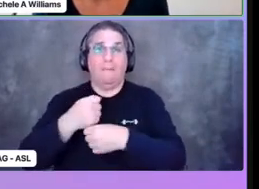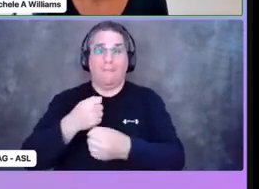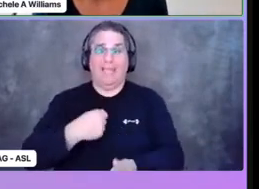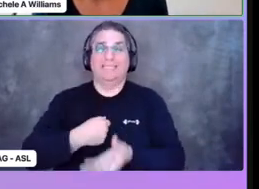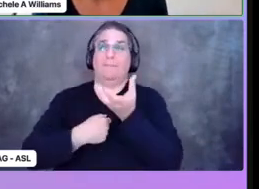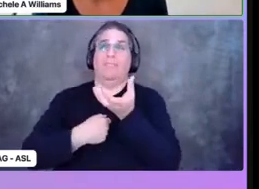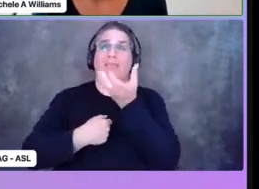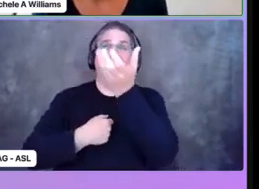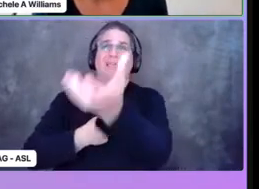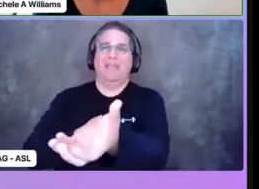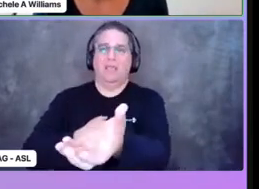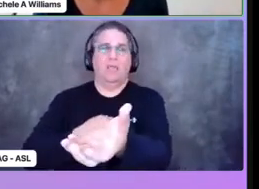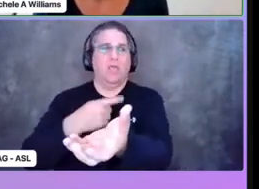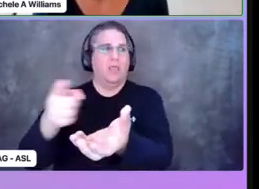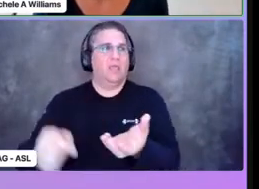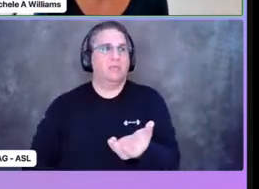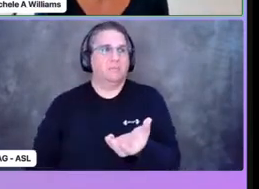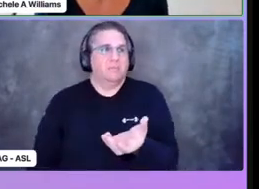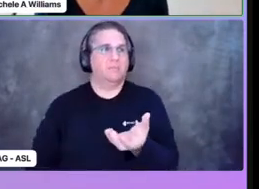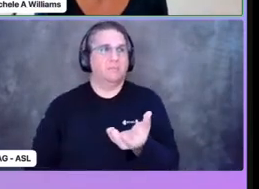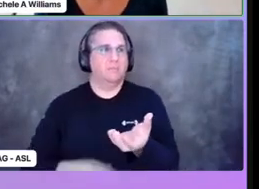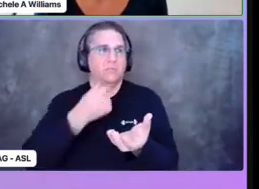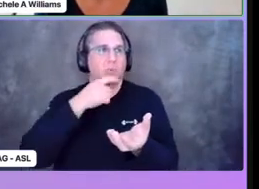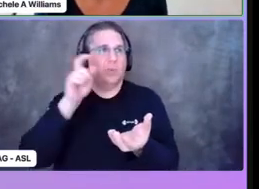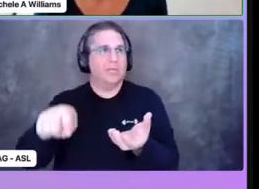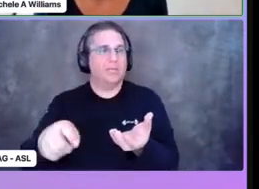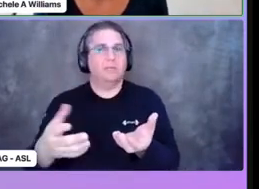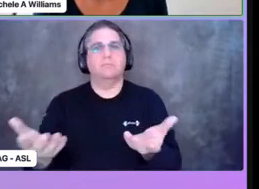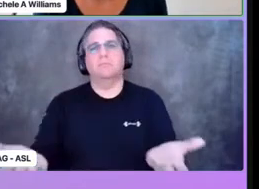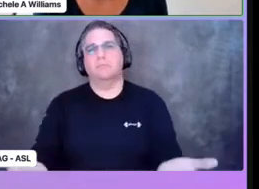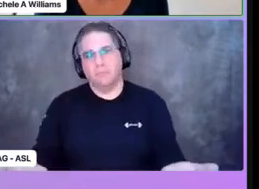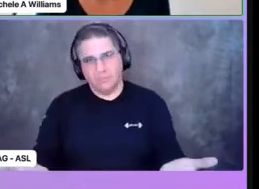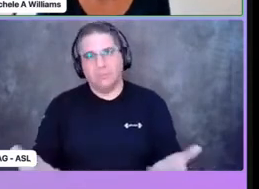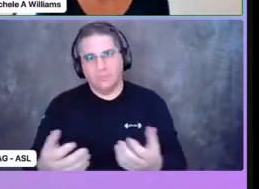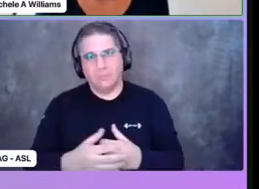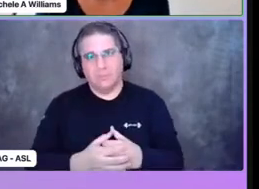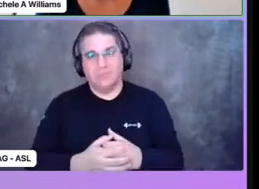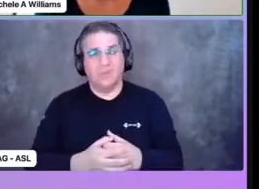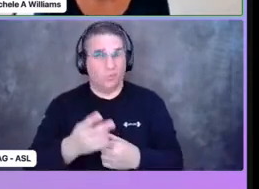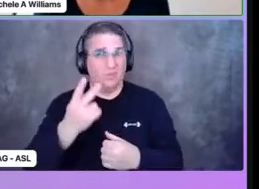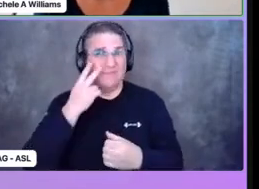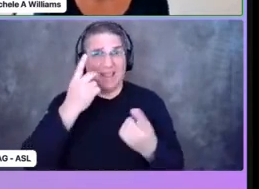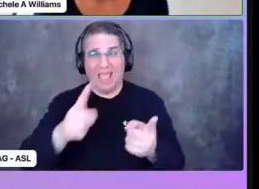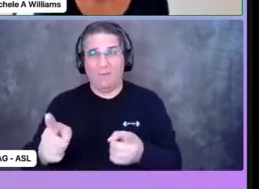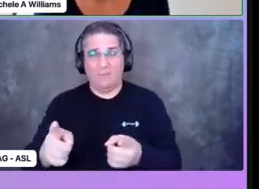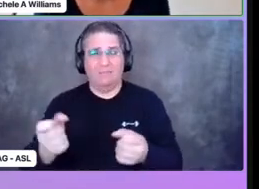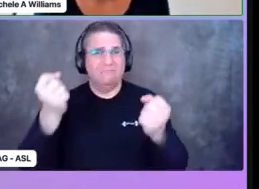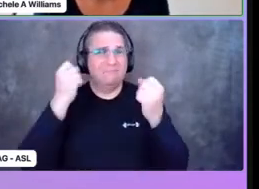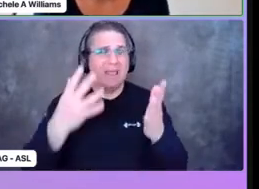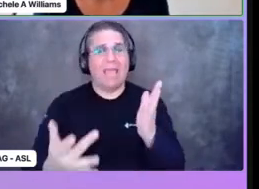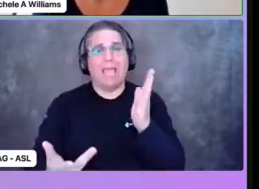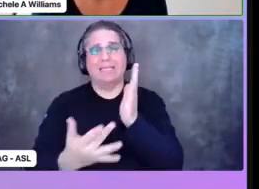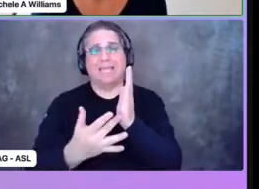research along the path, helps you get to points where you avoid building something that people actually didn't